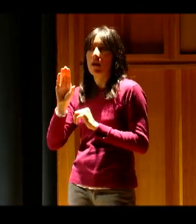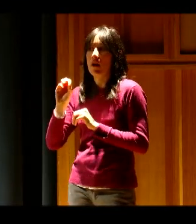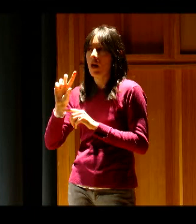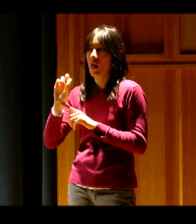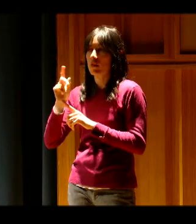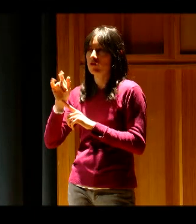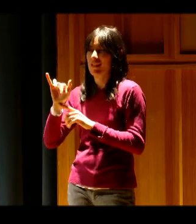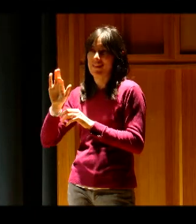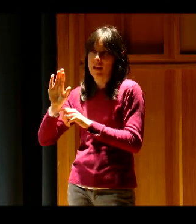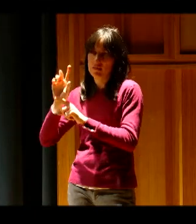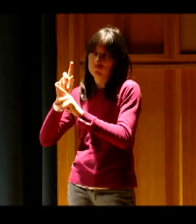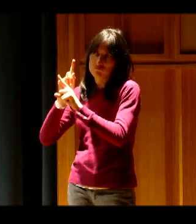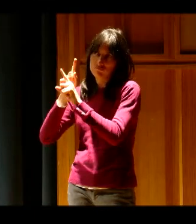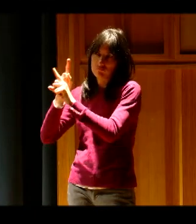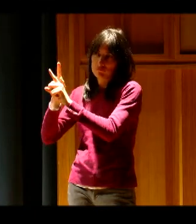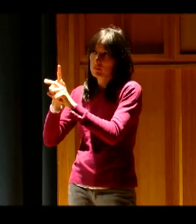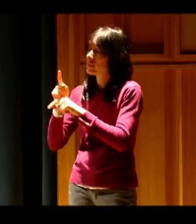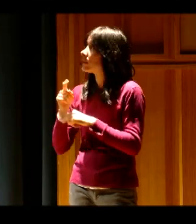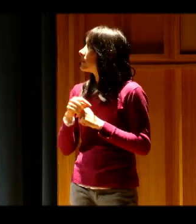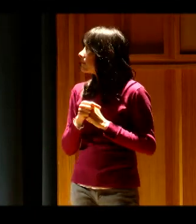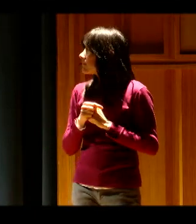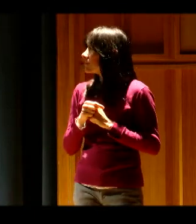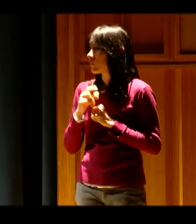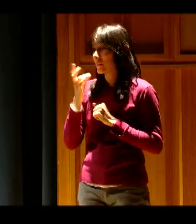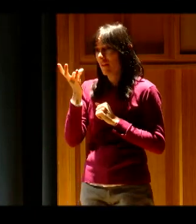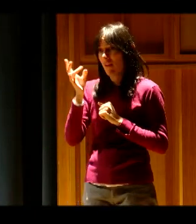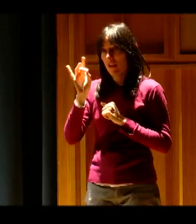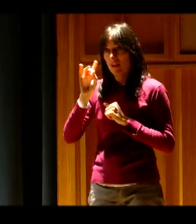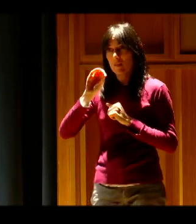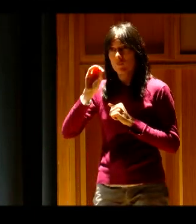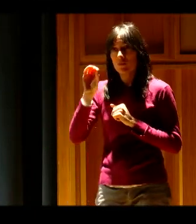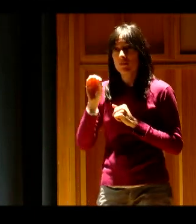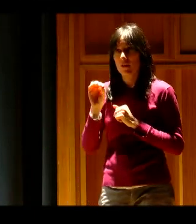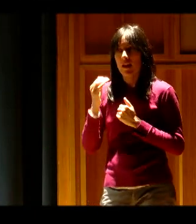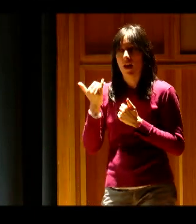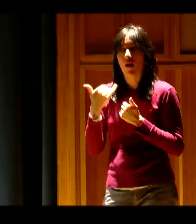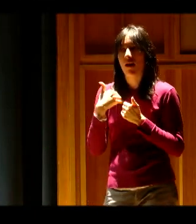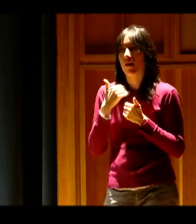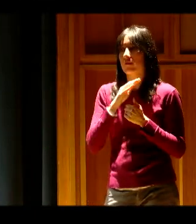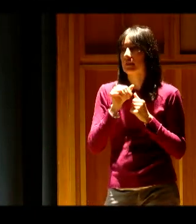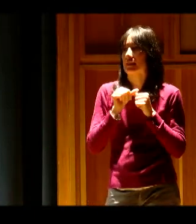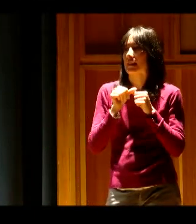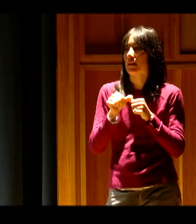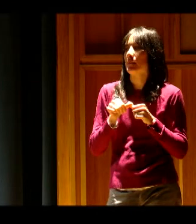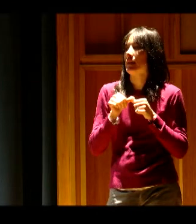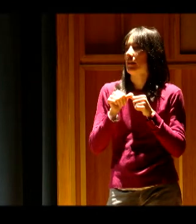78%, that's nearly 80%, now includes sustainability in their core business strategies.